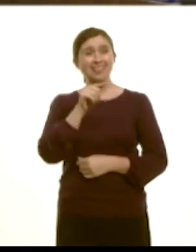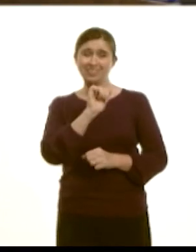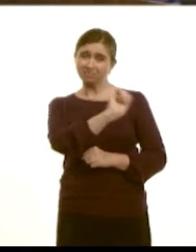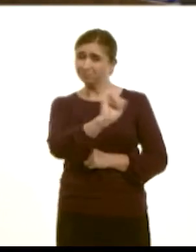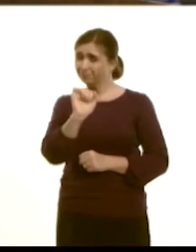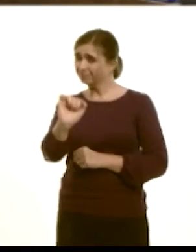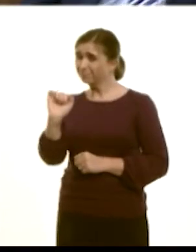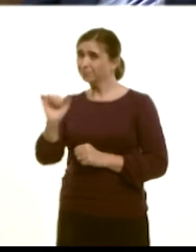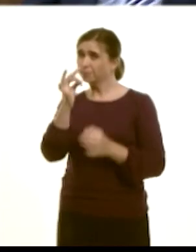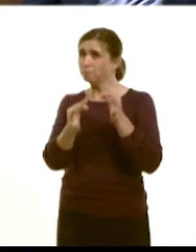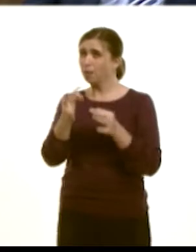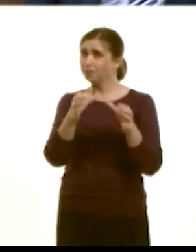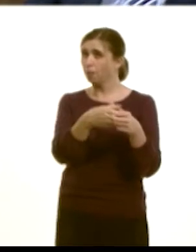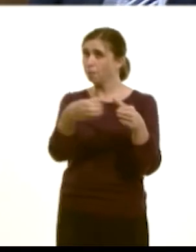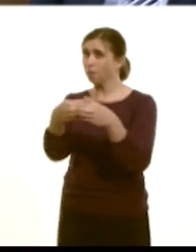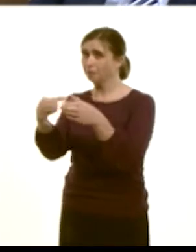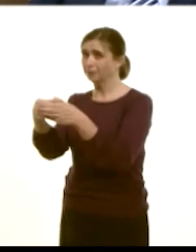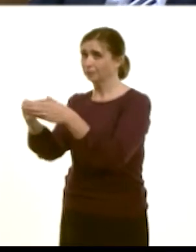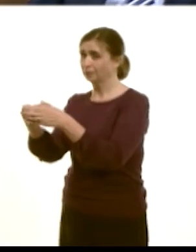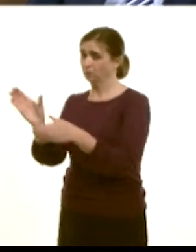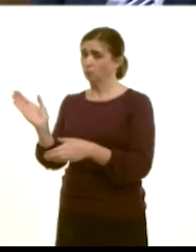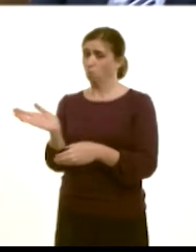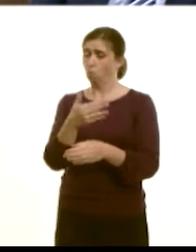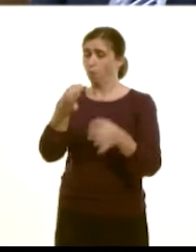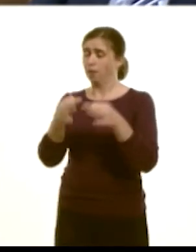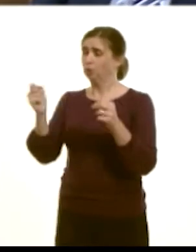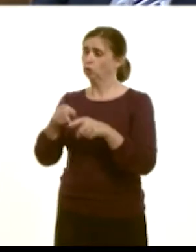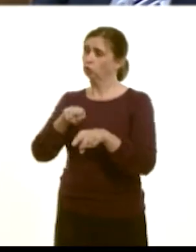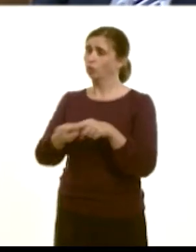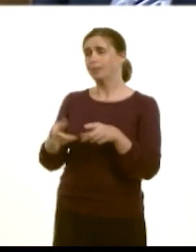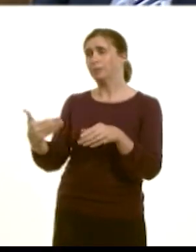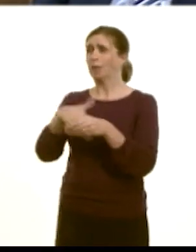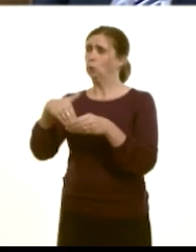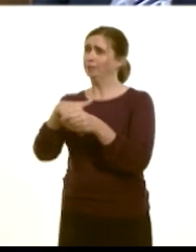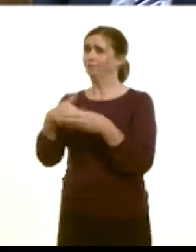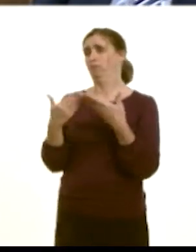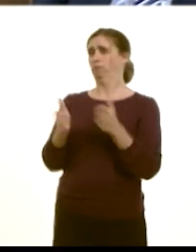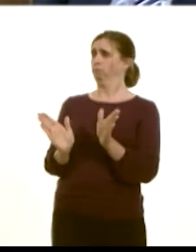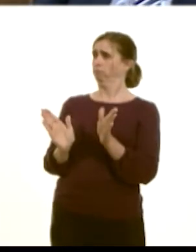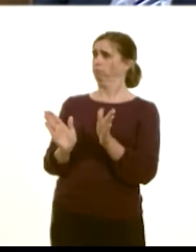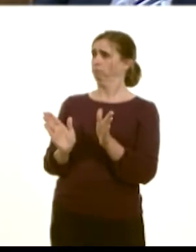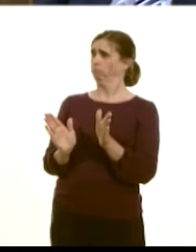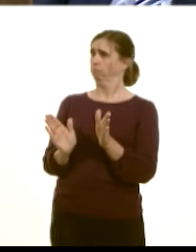It is important that we all, as parties, strive to be as inclusive and as diverse as we possibly can be.